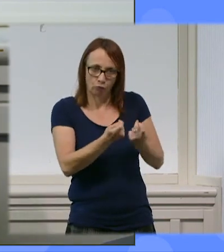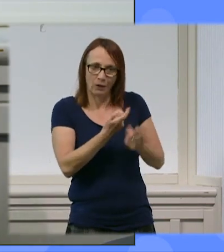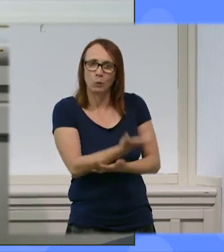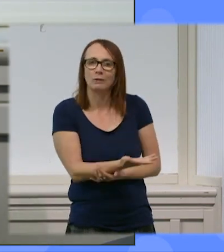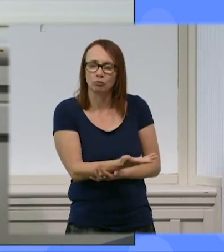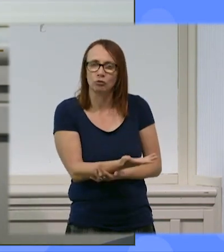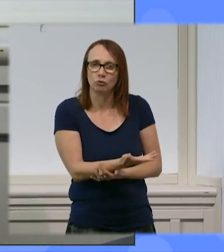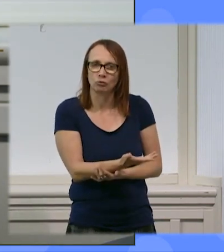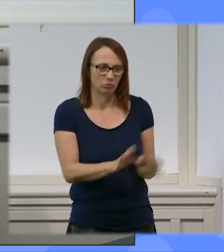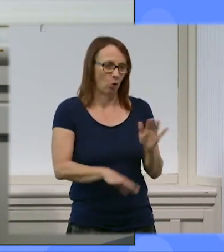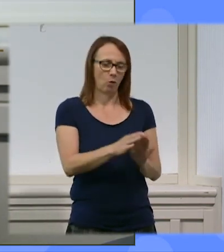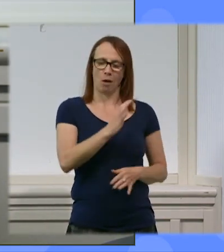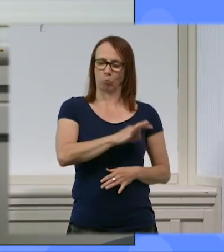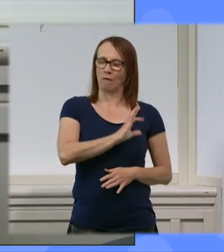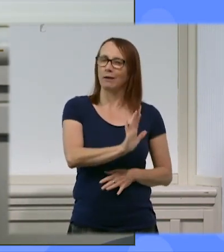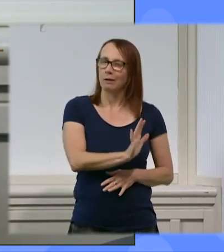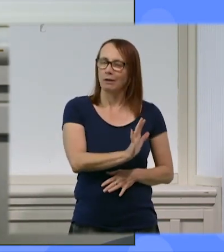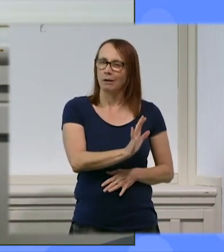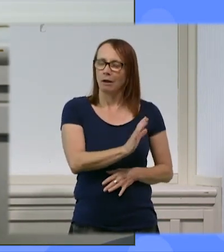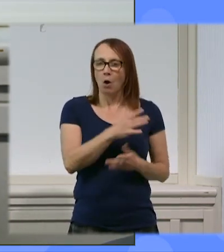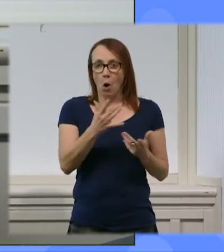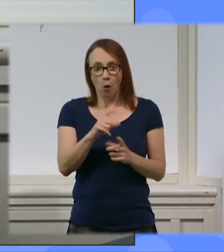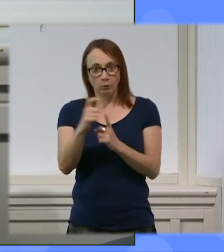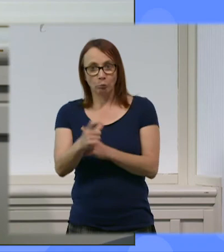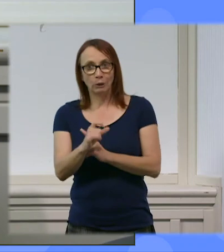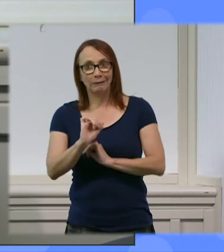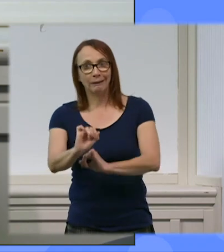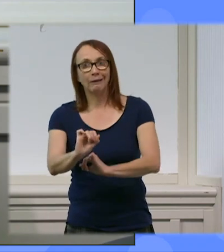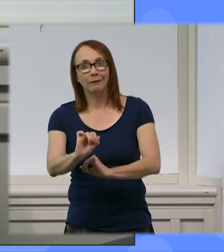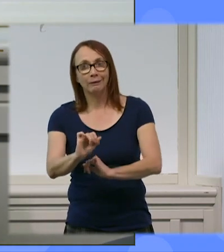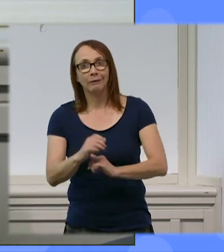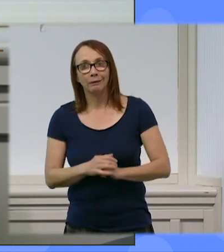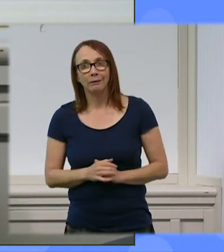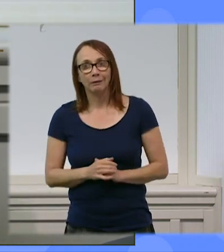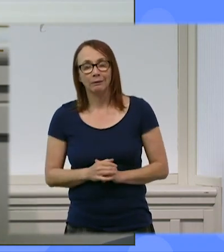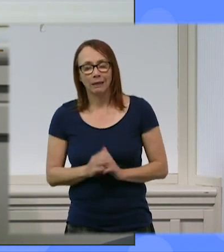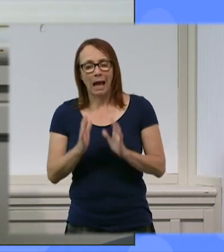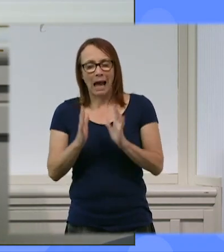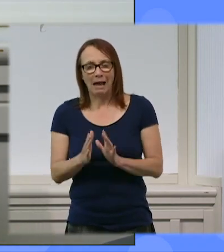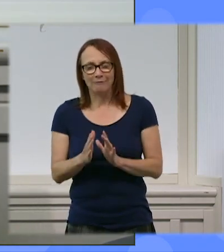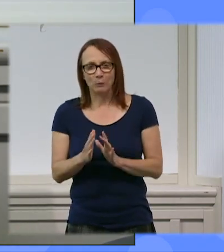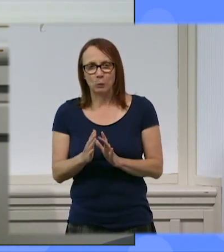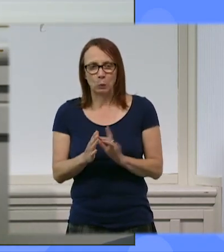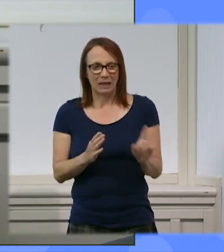exploiting a natural monopoly or maybe it's community ownership and I think it's we've got to get away I guess from this or a black-and-white discussion